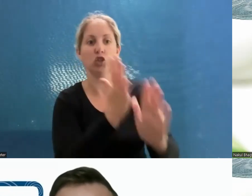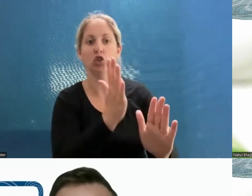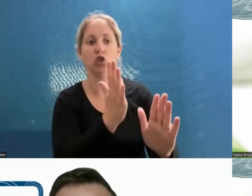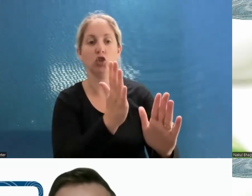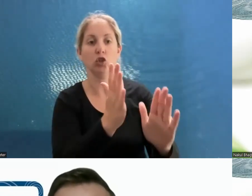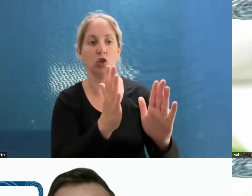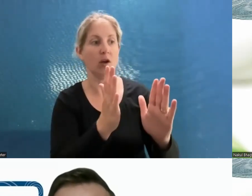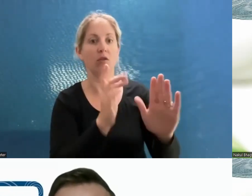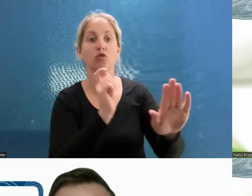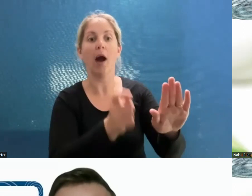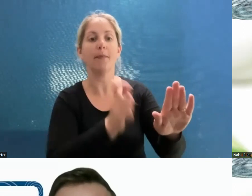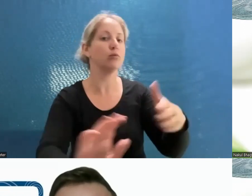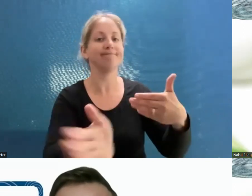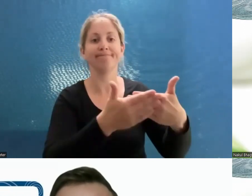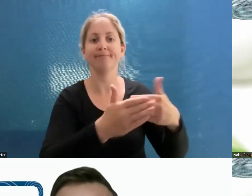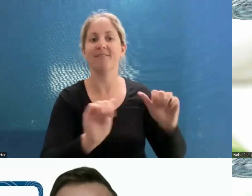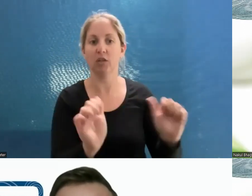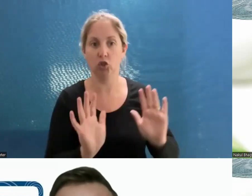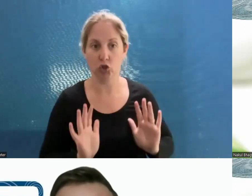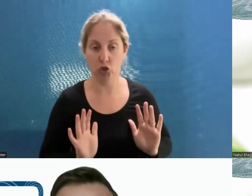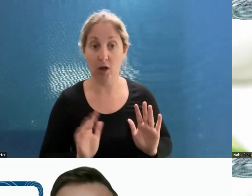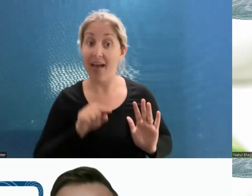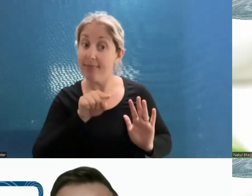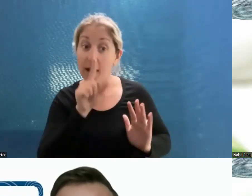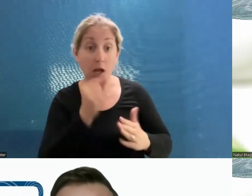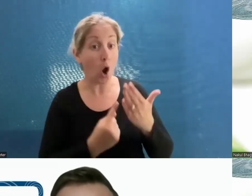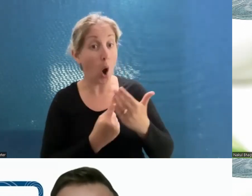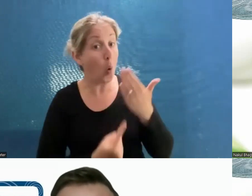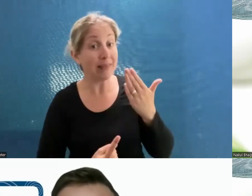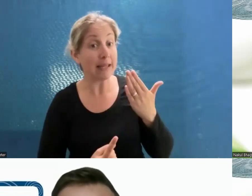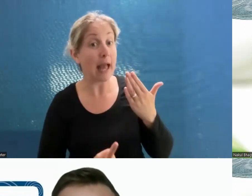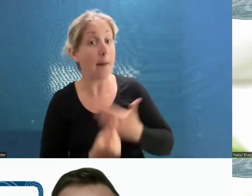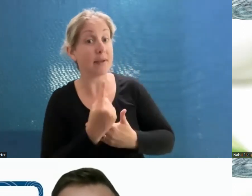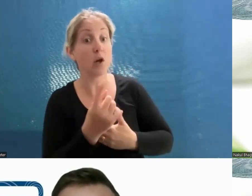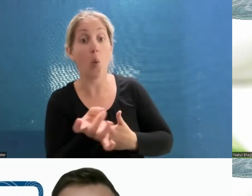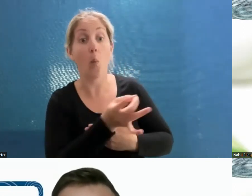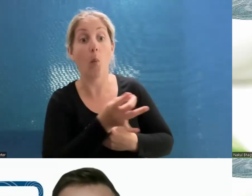In the same way that that can only happen once, you can only bring the matter to an end once.